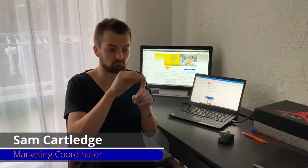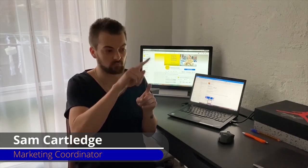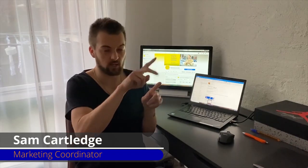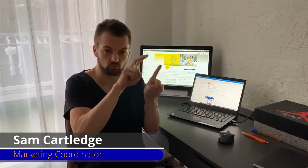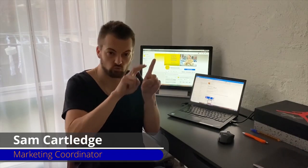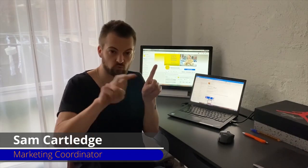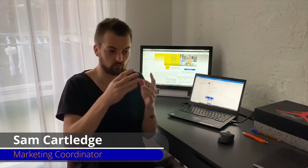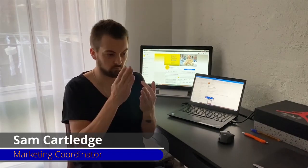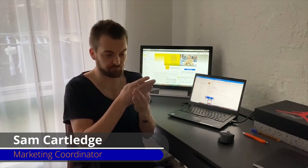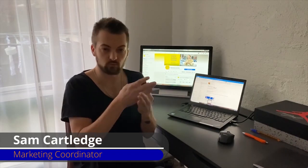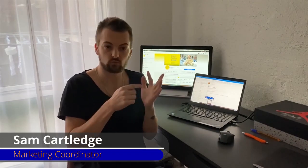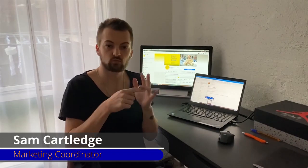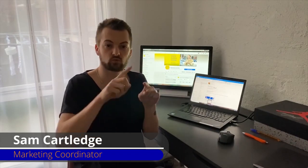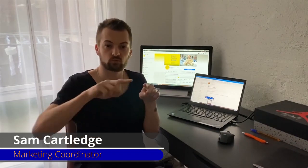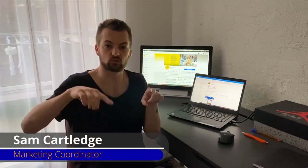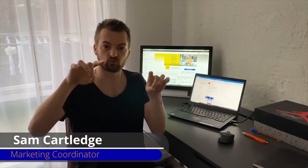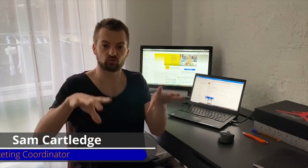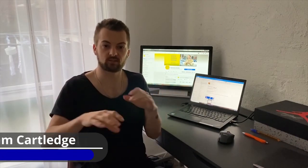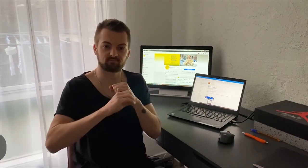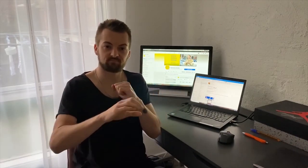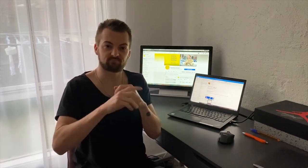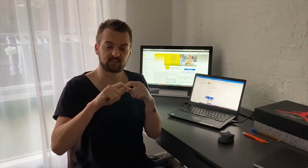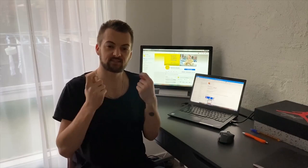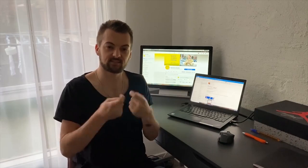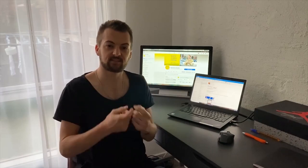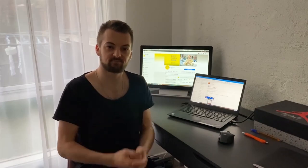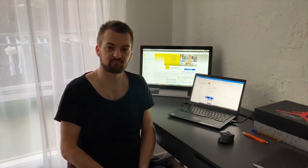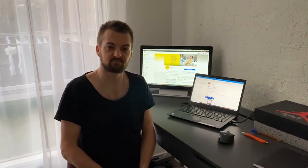and send it to Expression Australia’s marketing team.